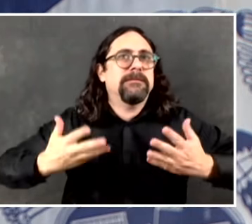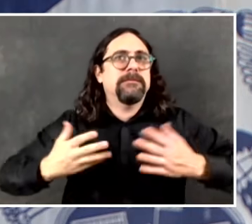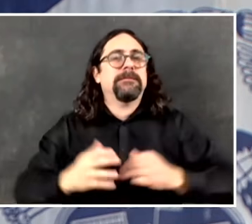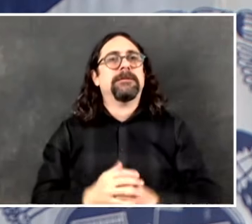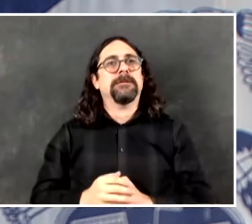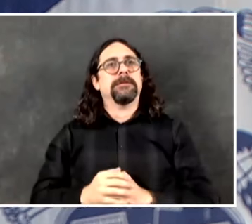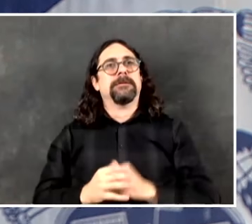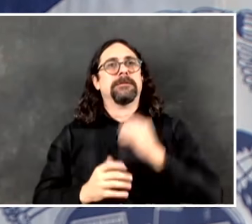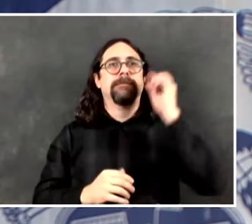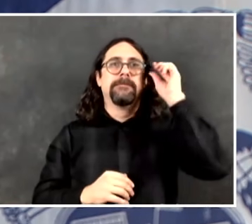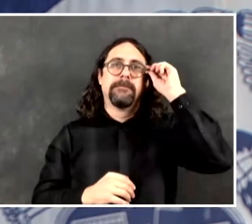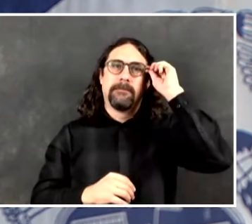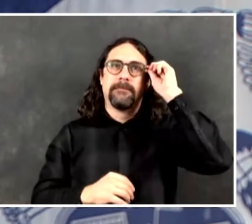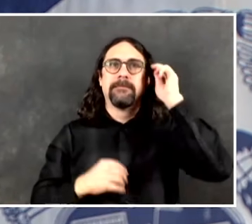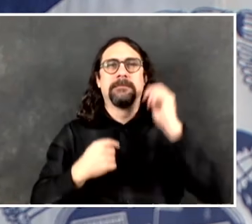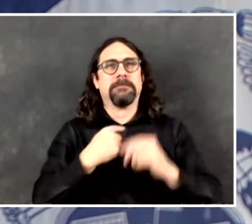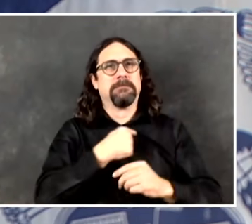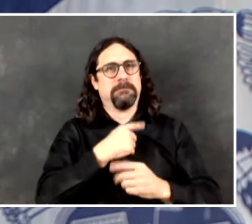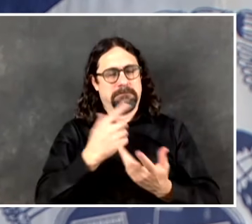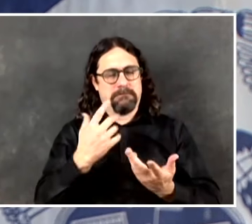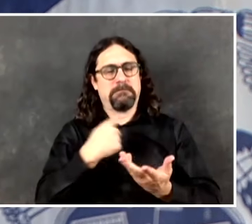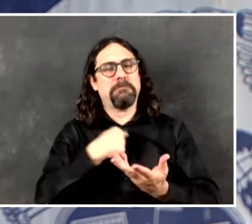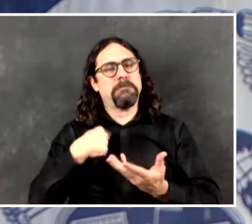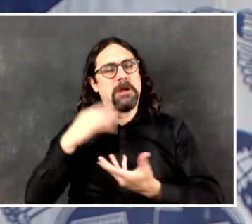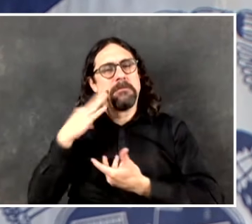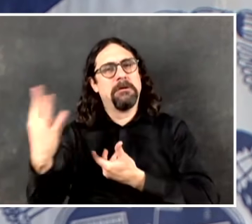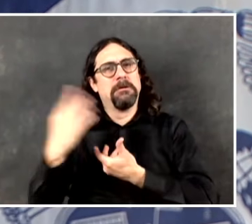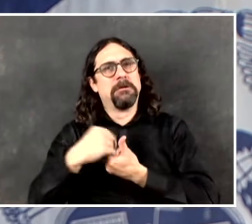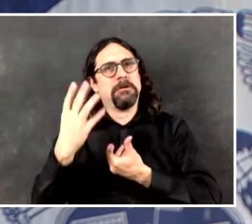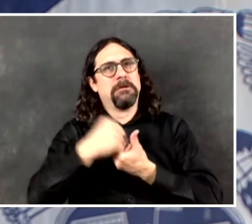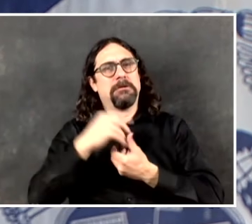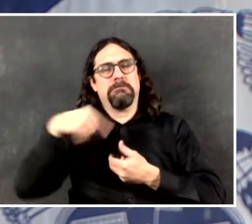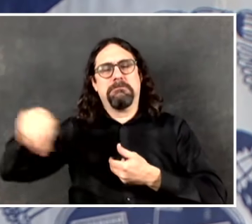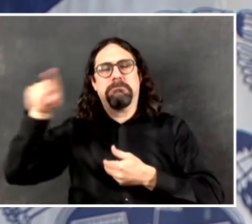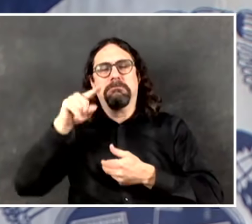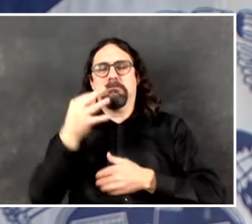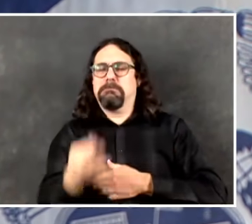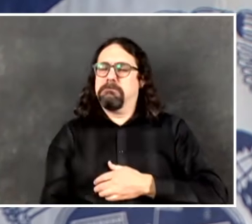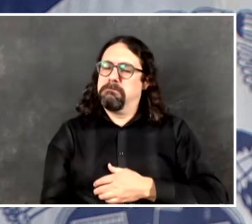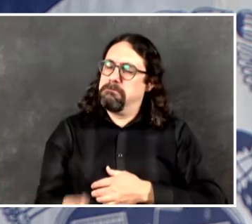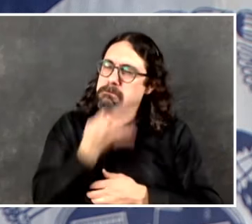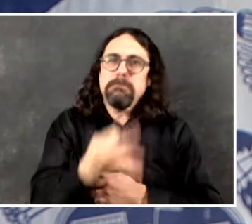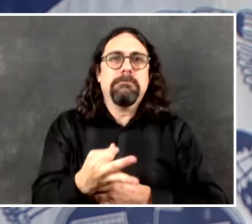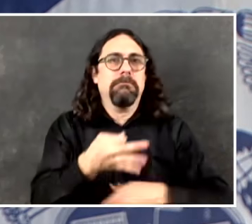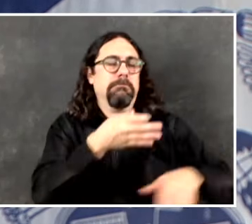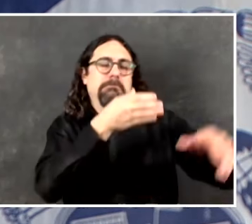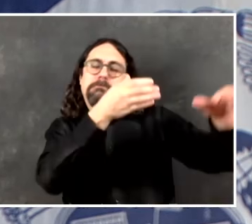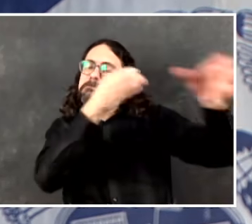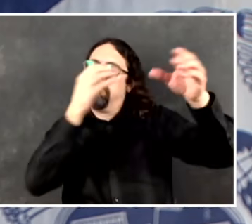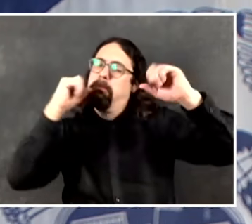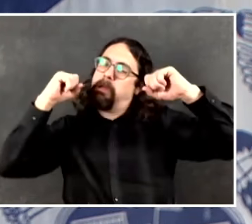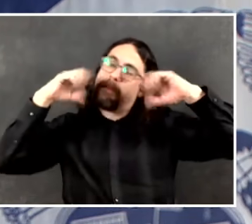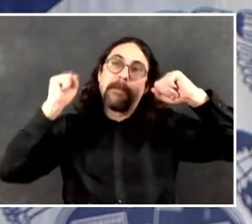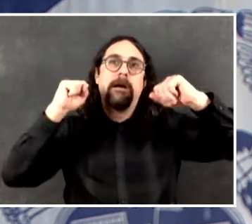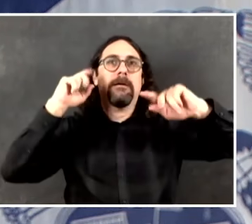TO HELP AUGMENT ALL WE DO HEER IN NEW YORK CITY AND IN OUR AGENCIES. THIS IS A MOMENT